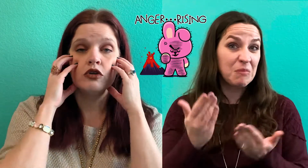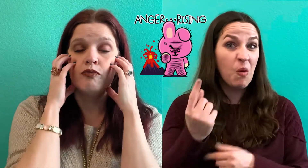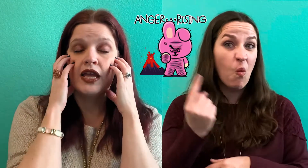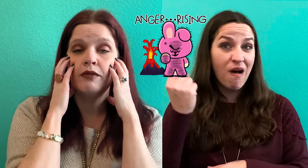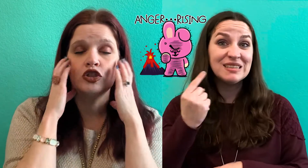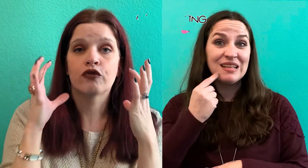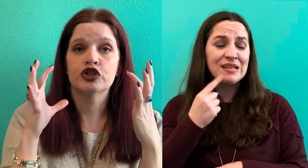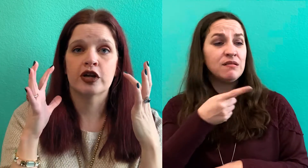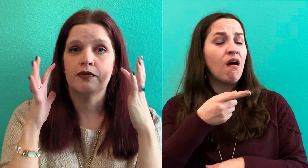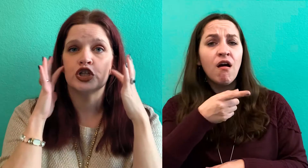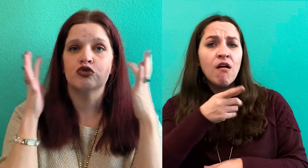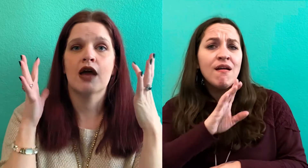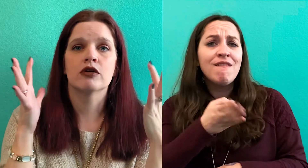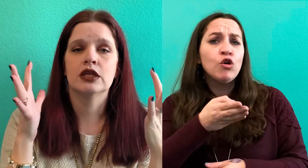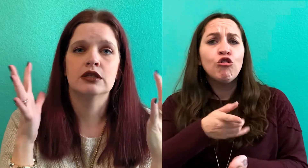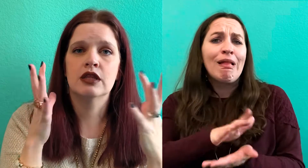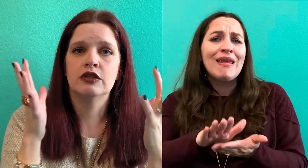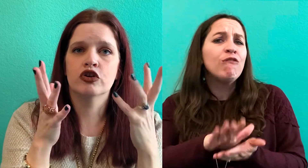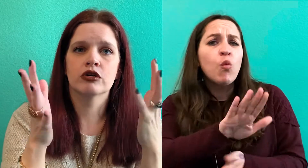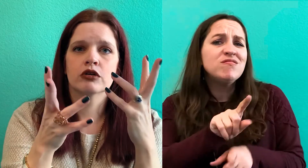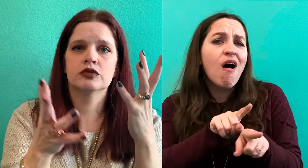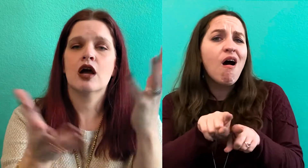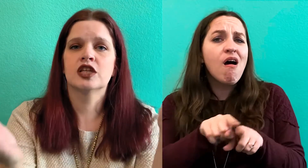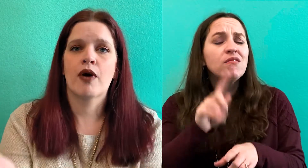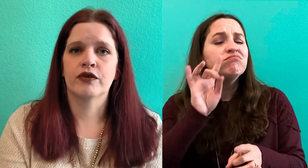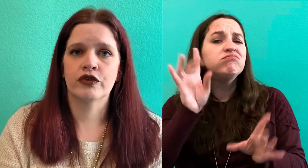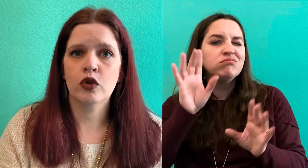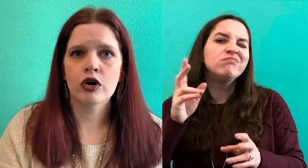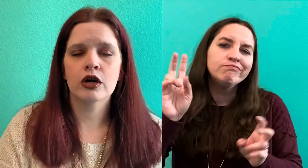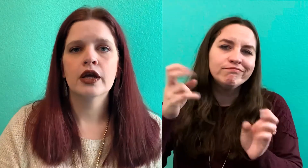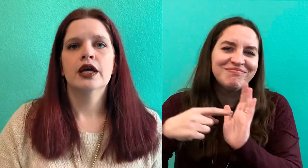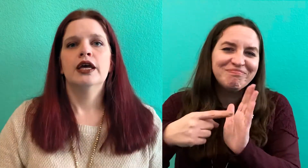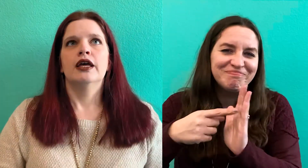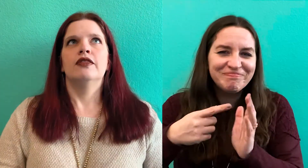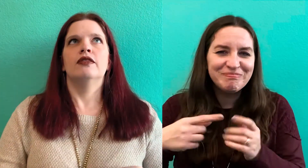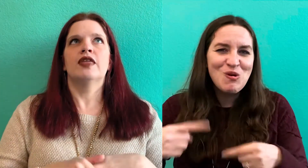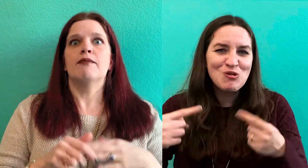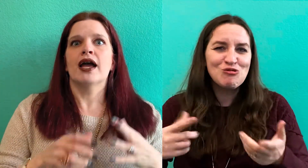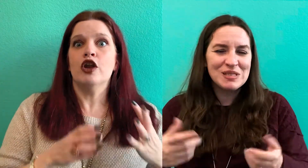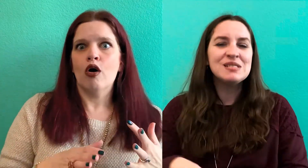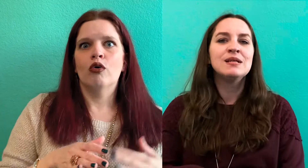making me so frustrated because you never clean your socks up off the floor", they might know...